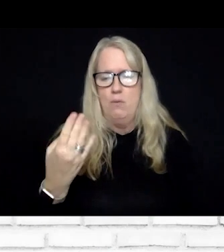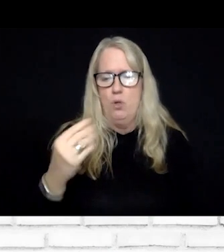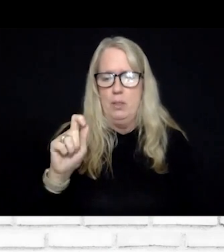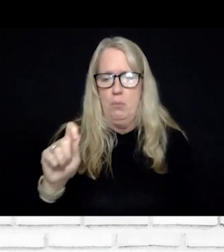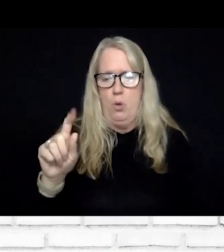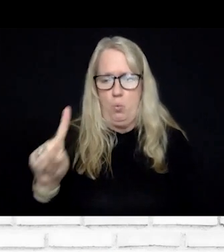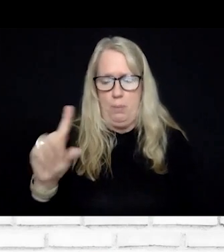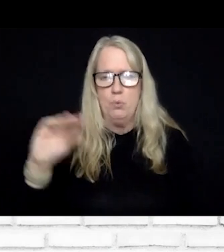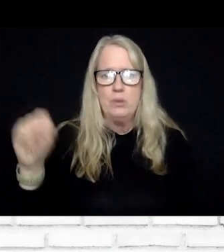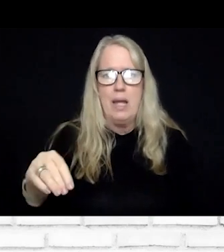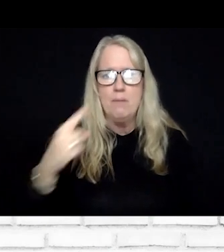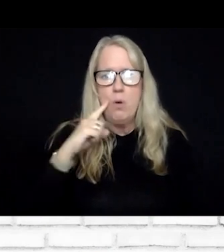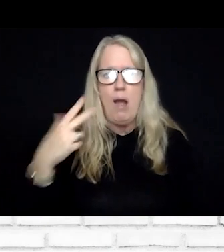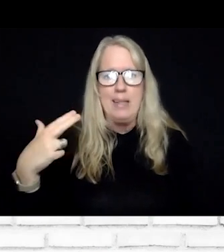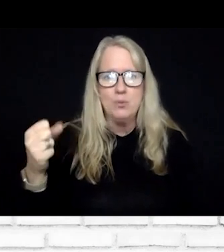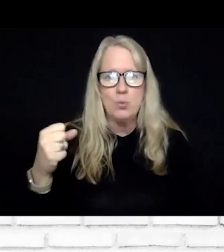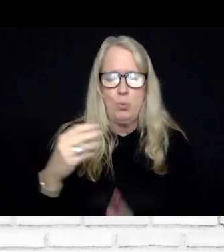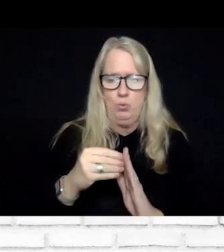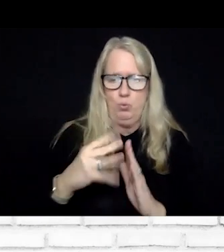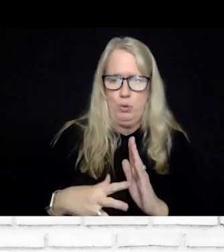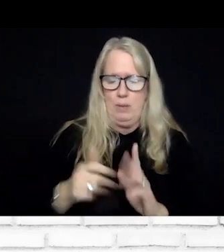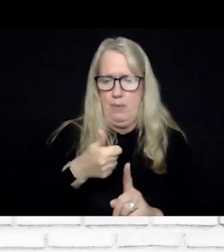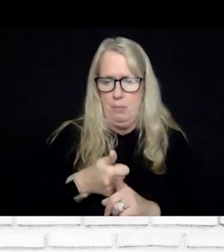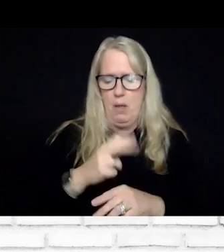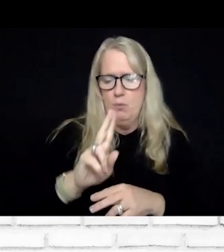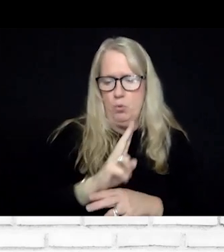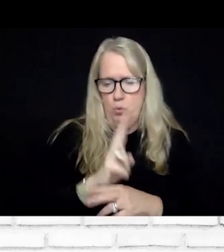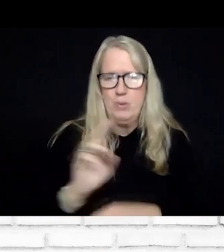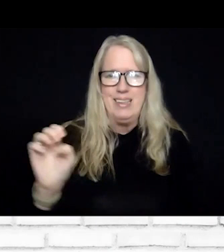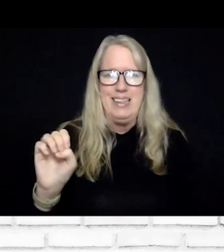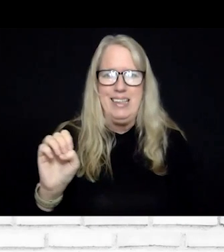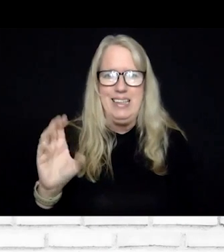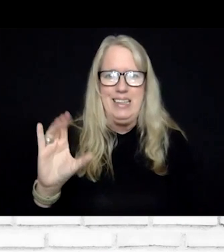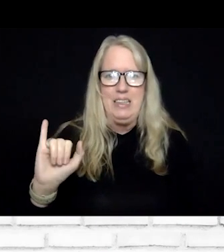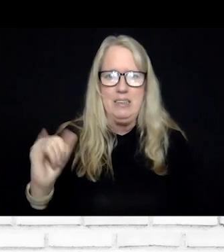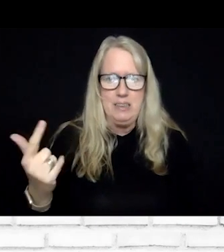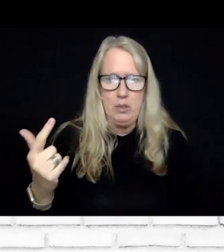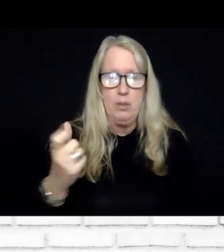OF HIGH SCHOOL STUDENTS WERE USING E-CIGARETTES. THERE IS